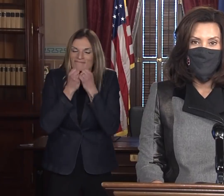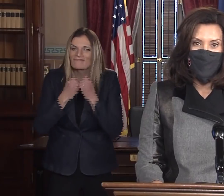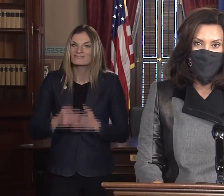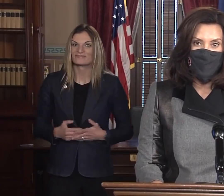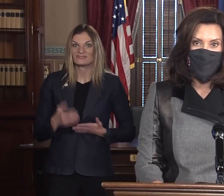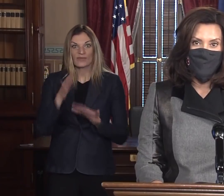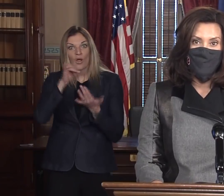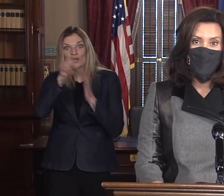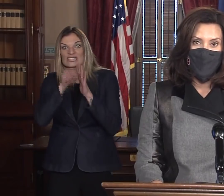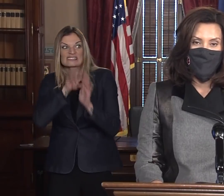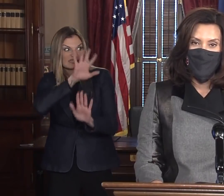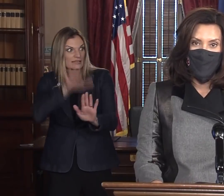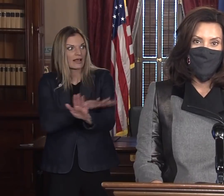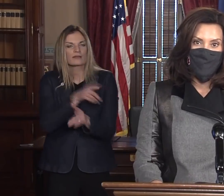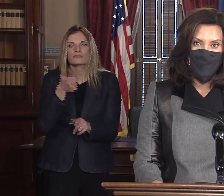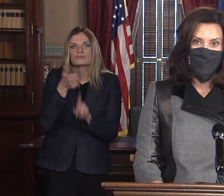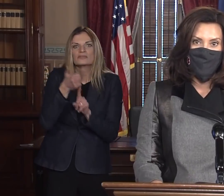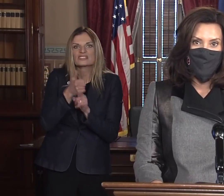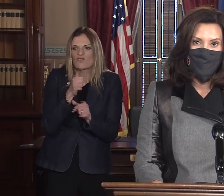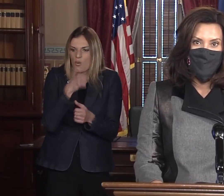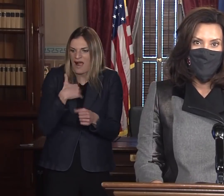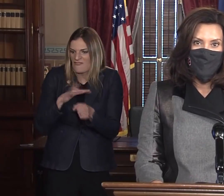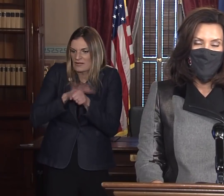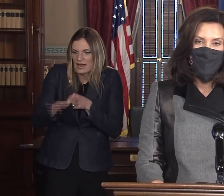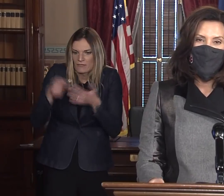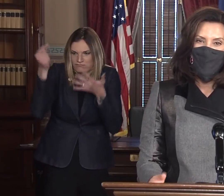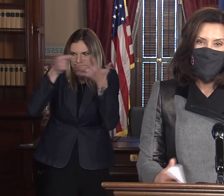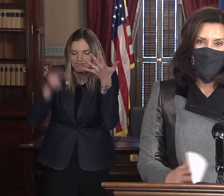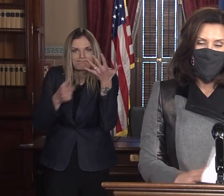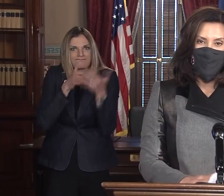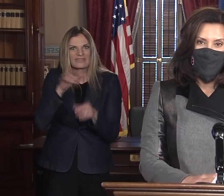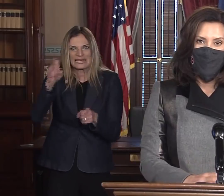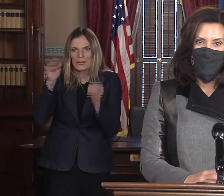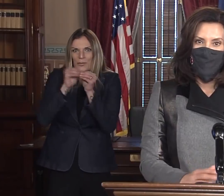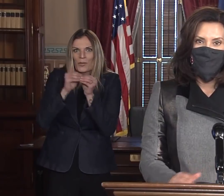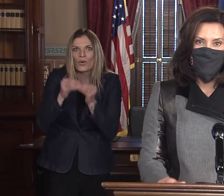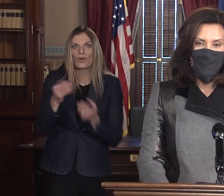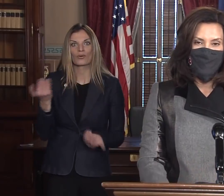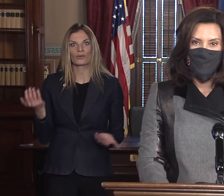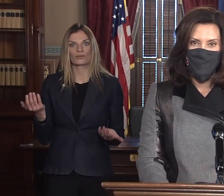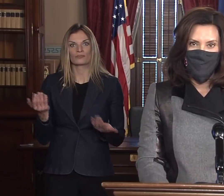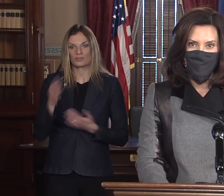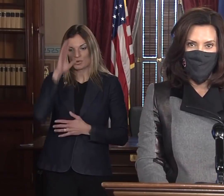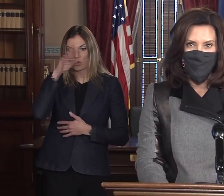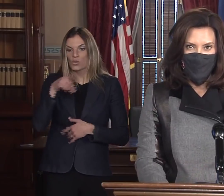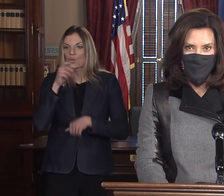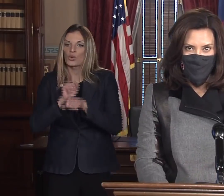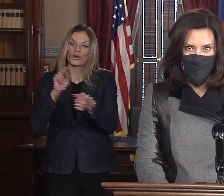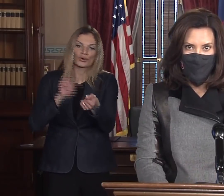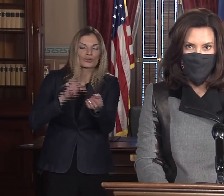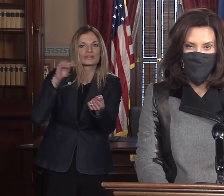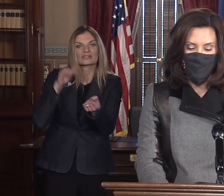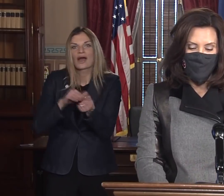LIVES ARE IN THE BALANCE. THERE ARE REPORTS ABOUT STATES NOT HAVING ENOUGH RESOURCES TO EVEN DISTRIBUTE VACCINES WHEN